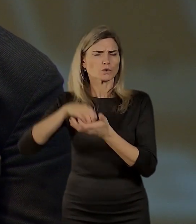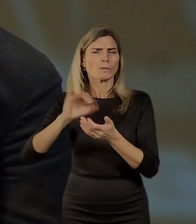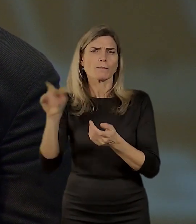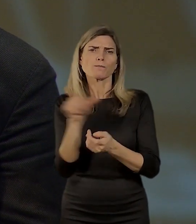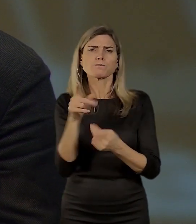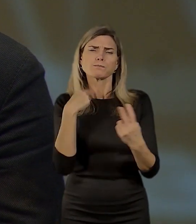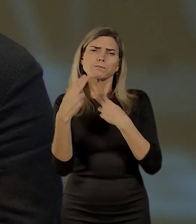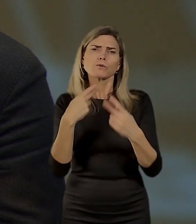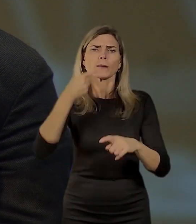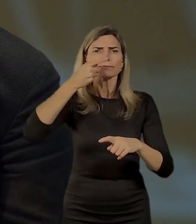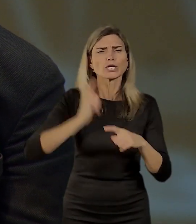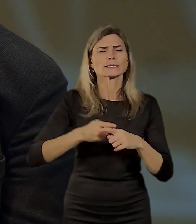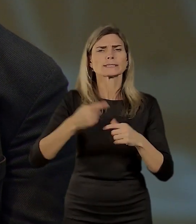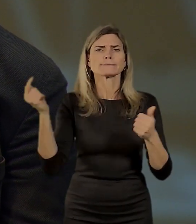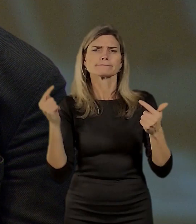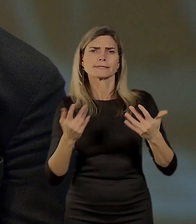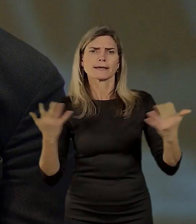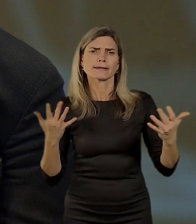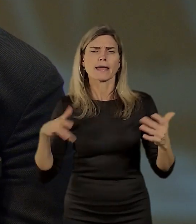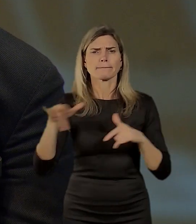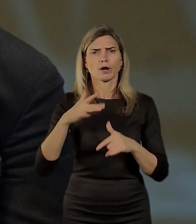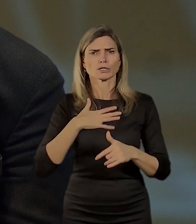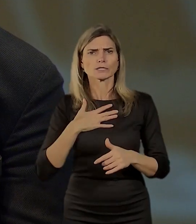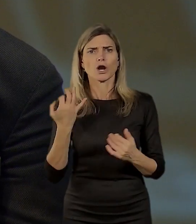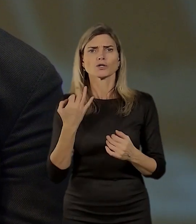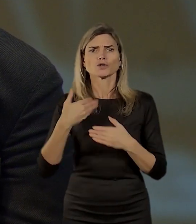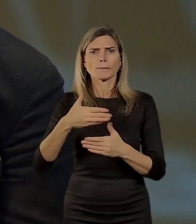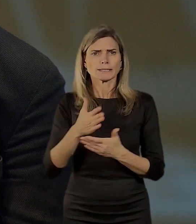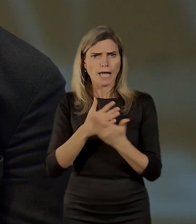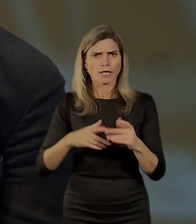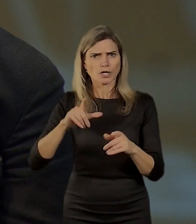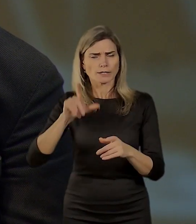but it always means some costs. And that is actually taken into account in everything. So that it is passable.